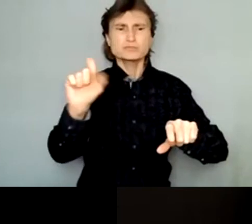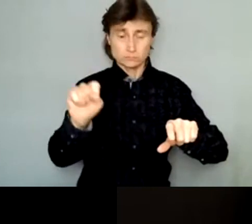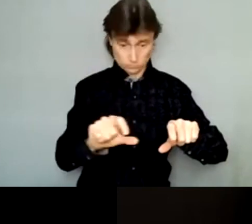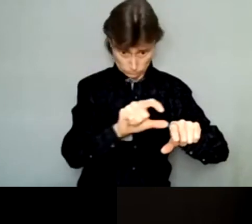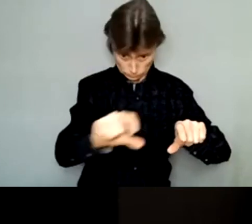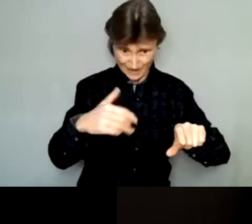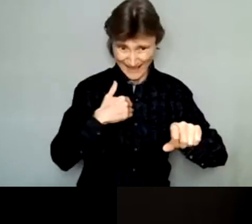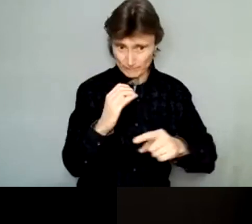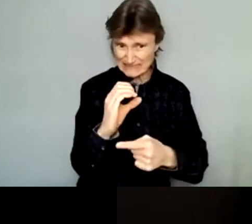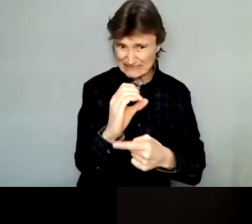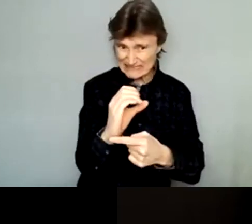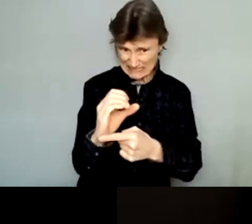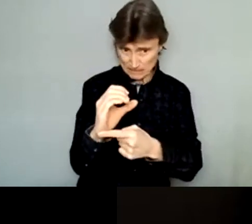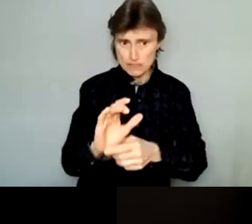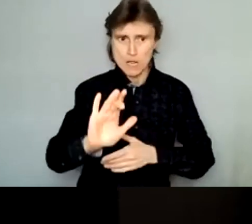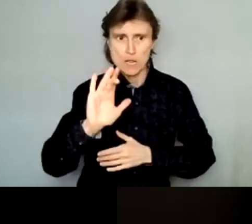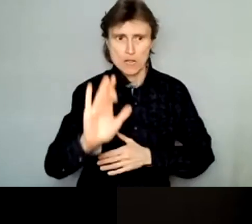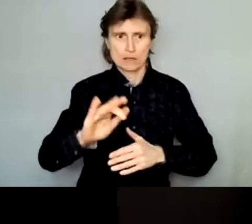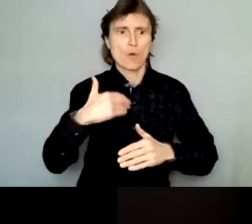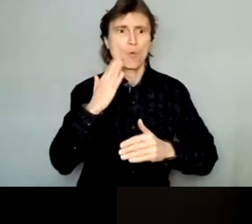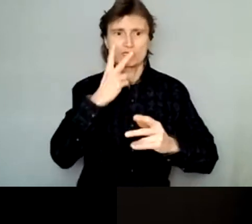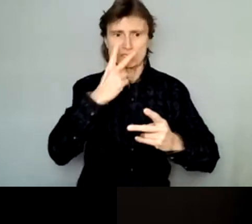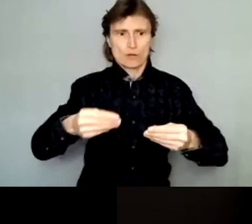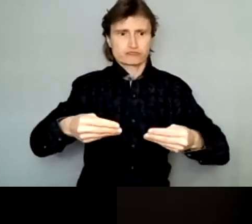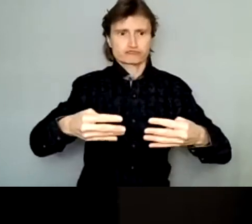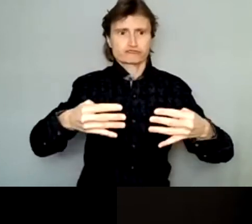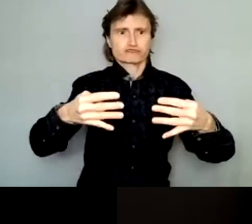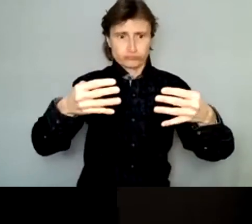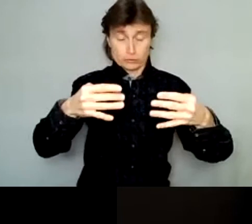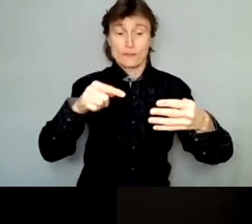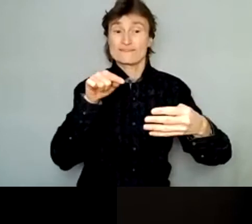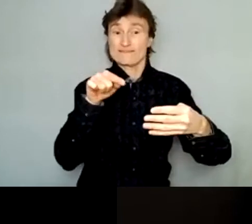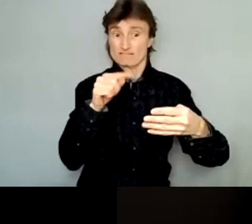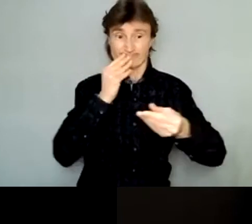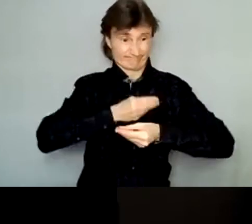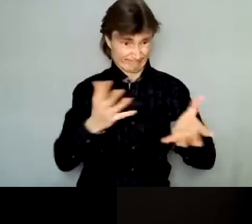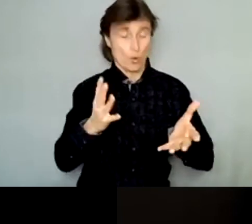So that everyone knows we are recording this meeting for future reference and to share with folks that weren't able to join us today.